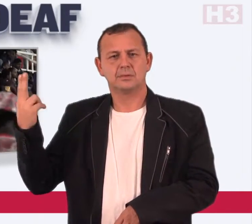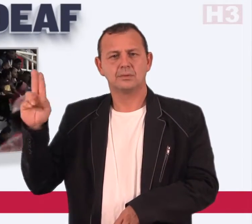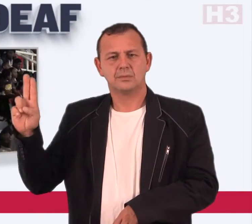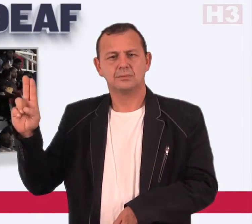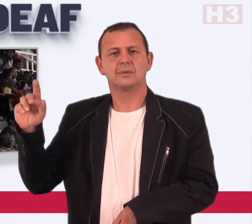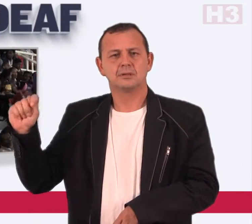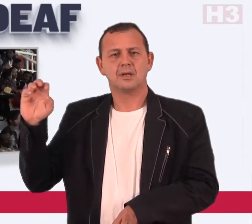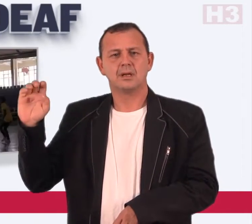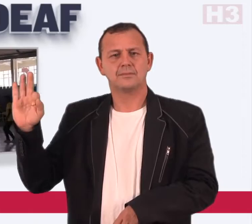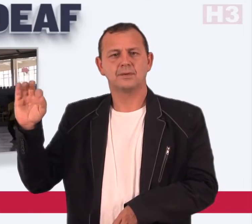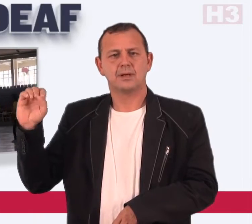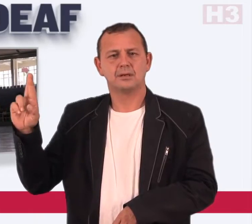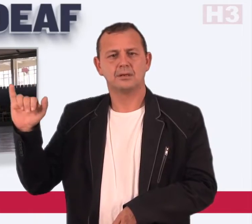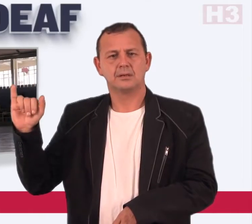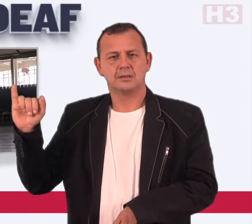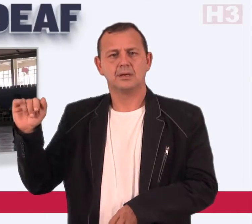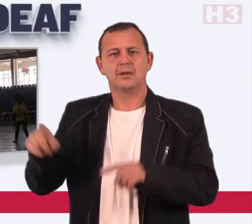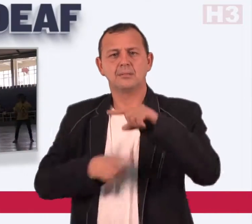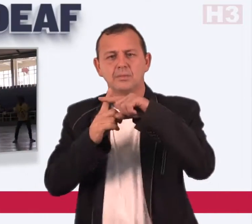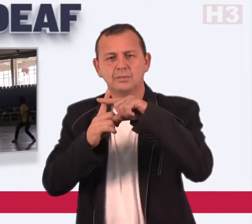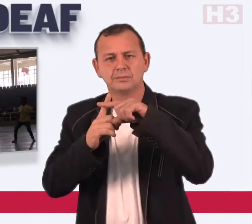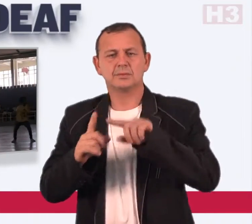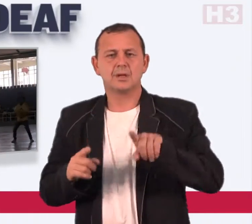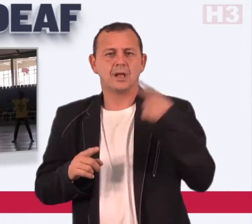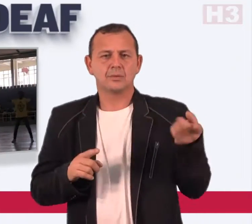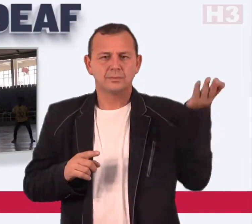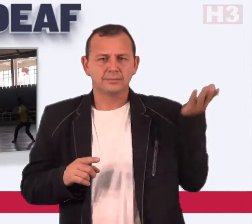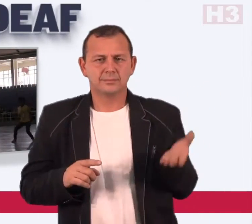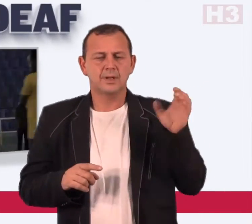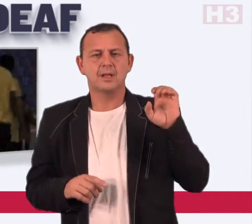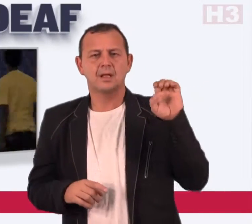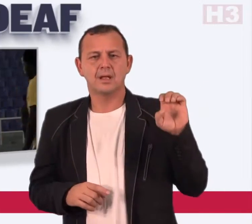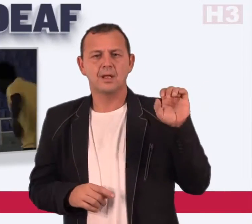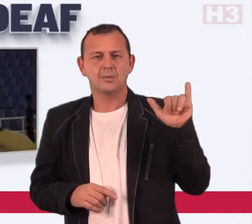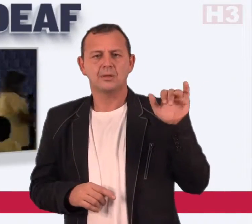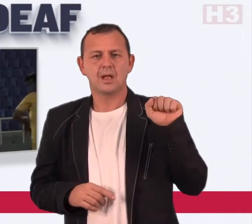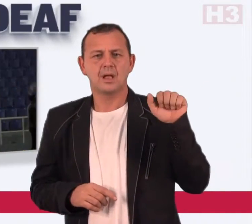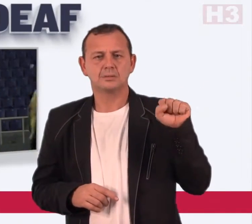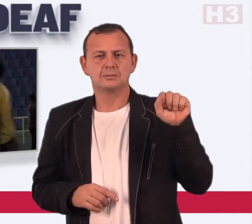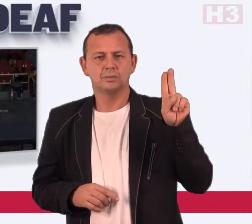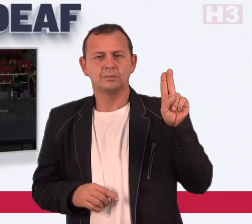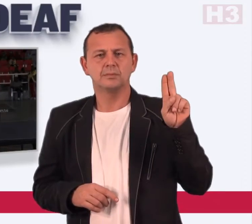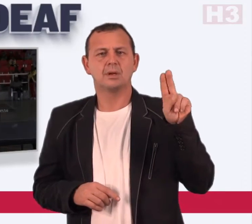Alemayehu Teferi and Eyasu